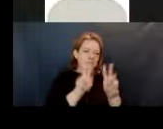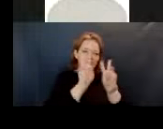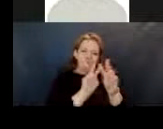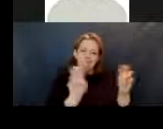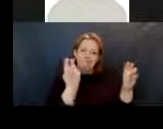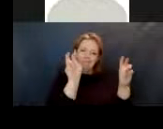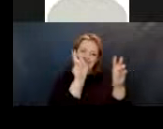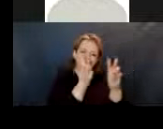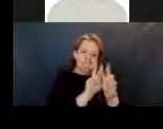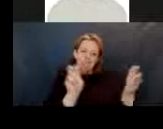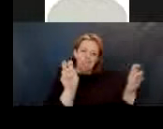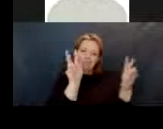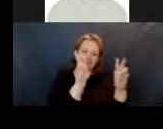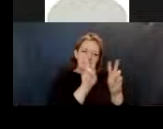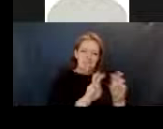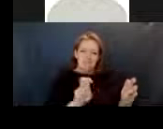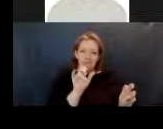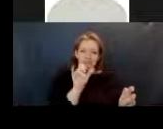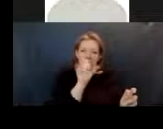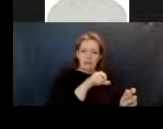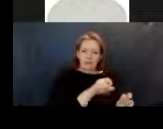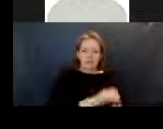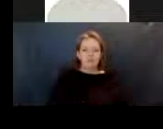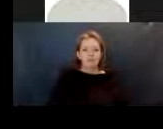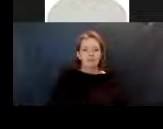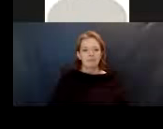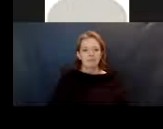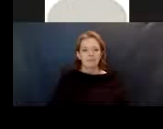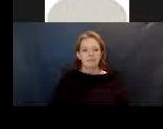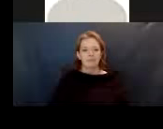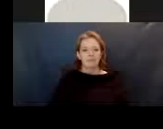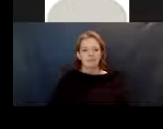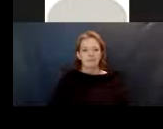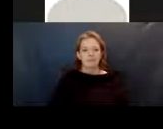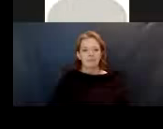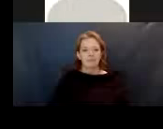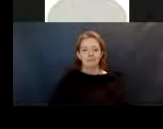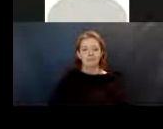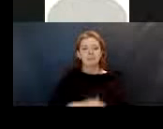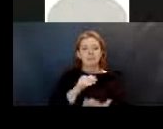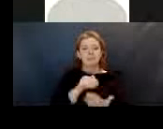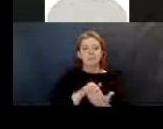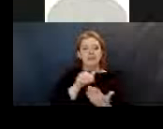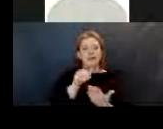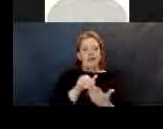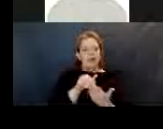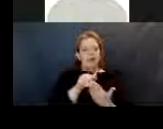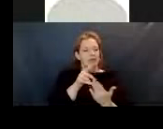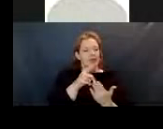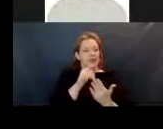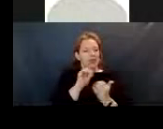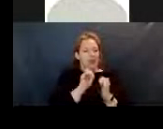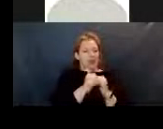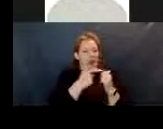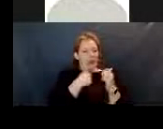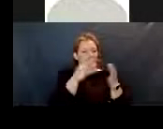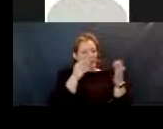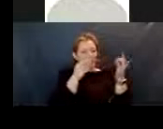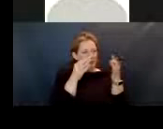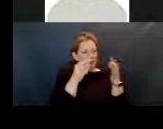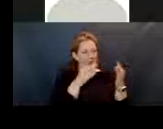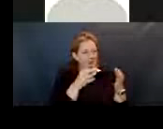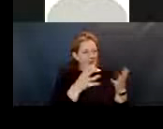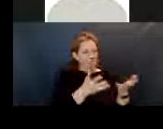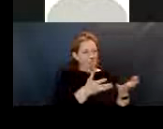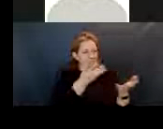and I often turn to, I turn to language for those same sort of qualities, especially the